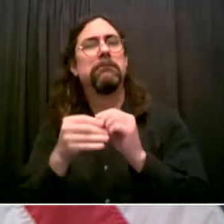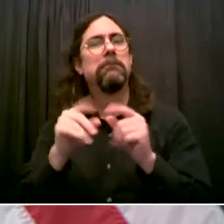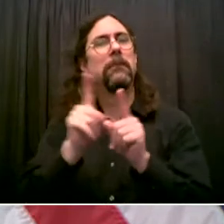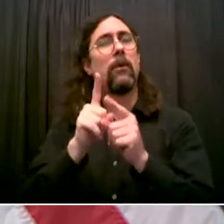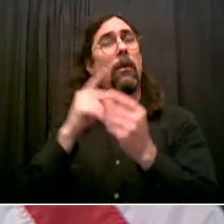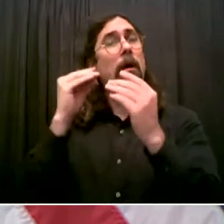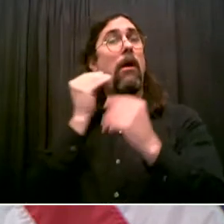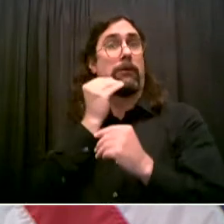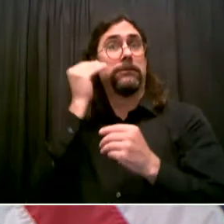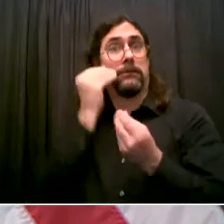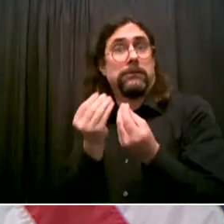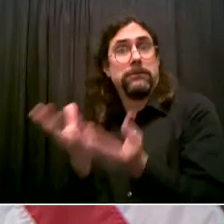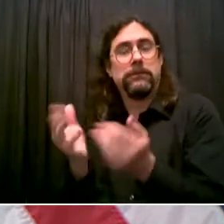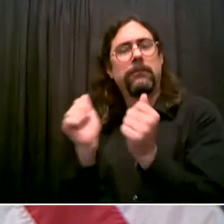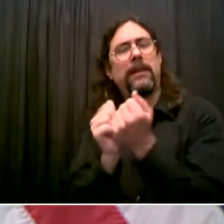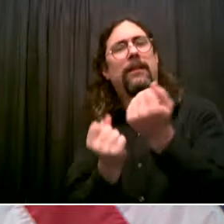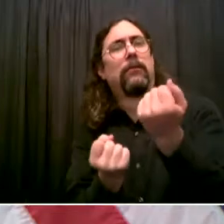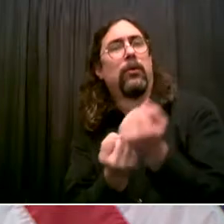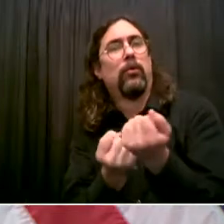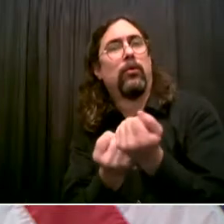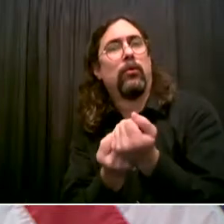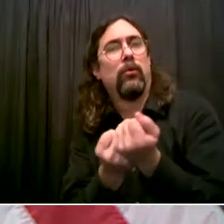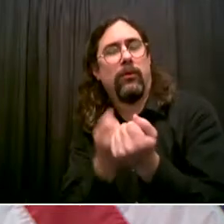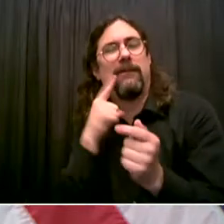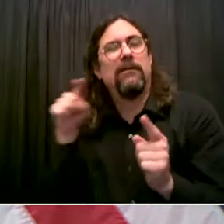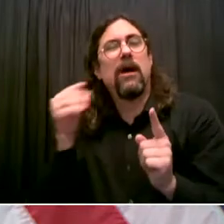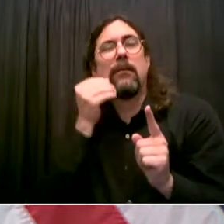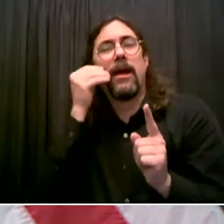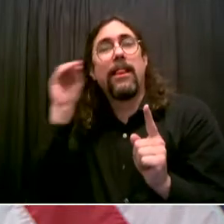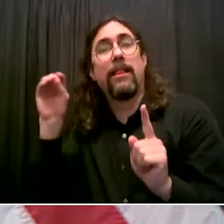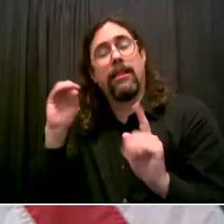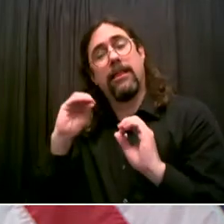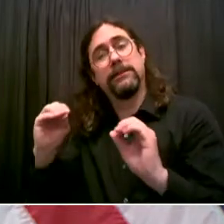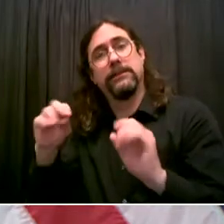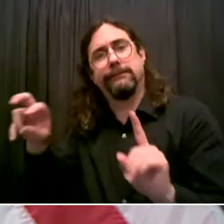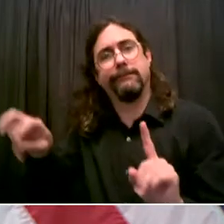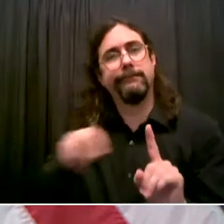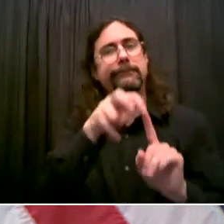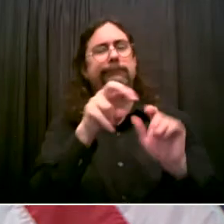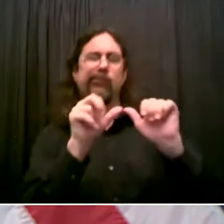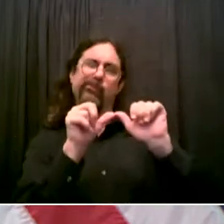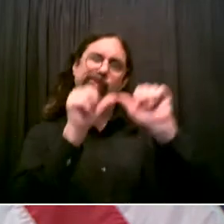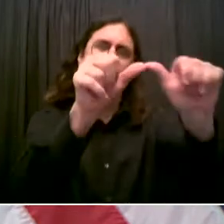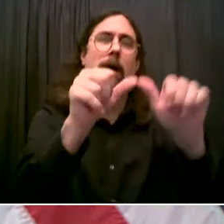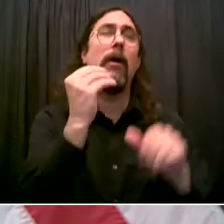TRANSITION FROM TRANSITIONAL